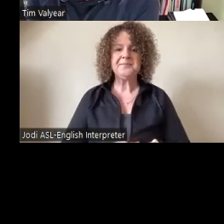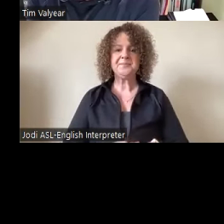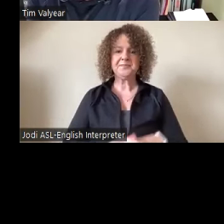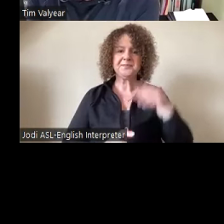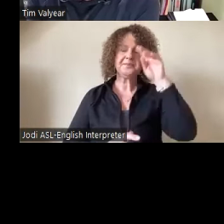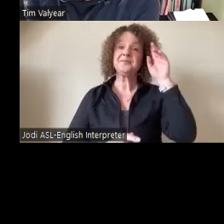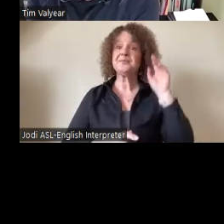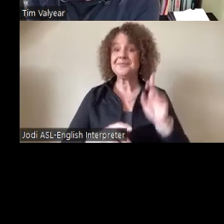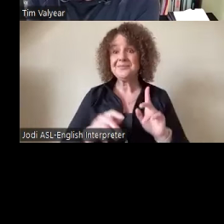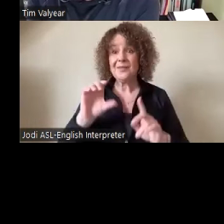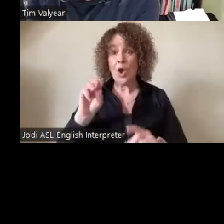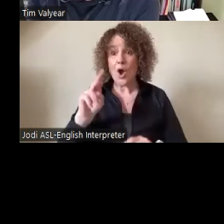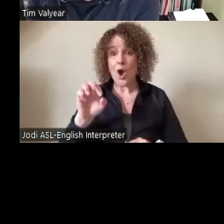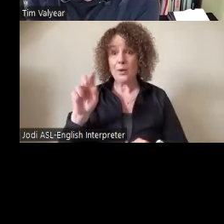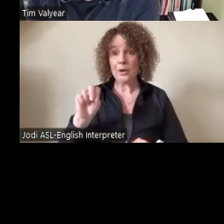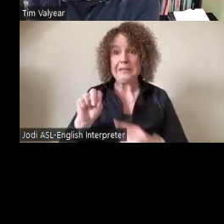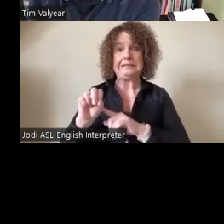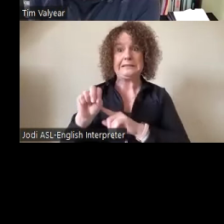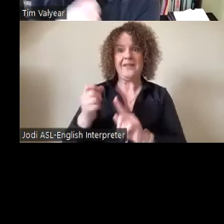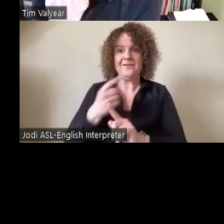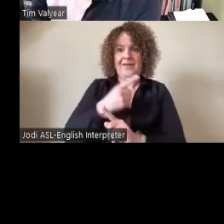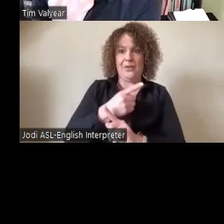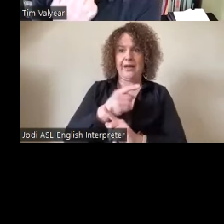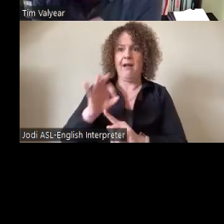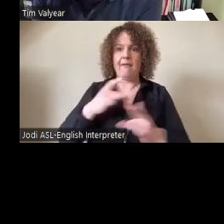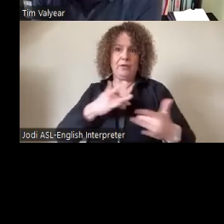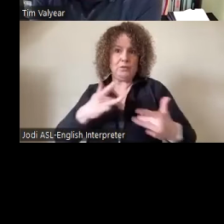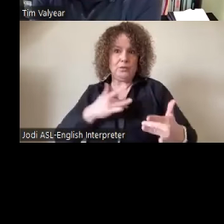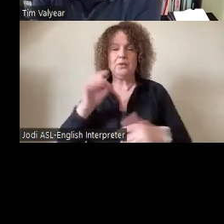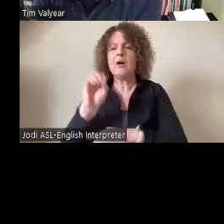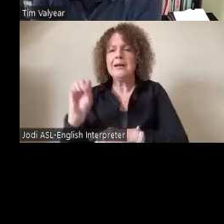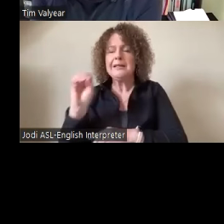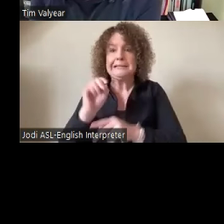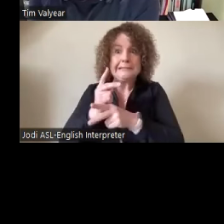came from our chief medical officer of health on March 9